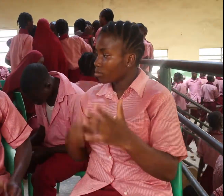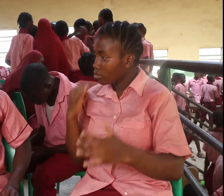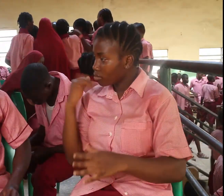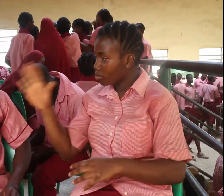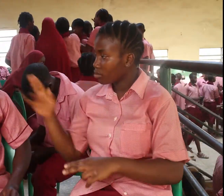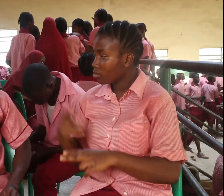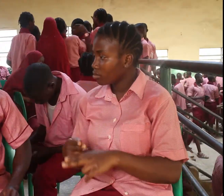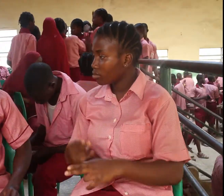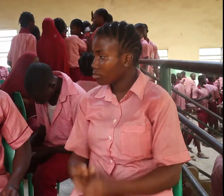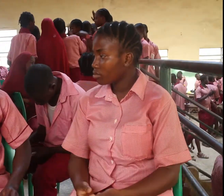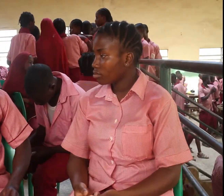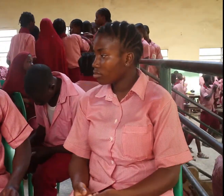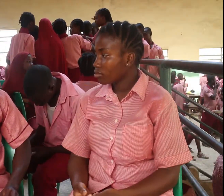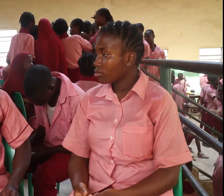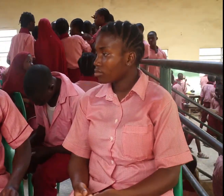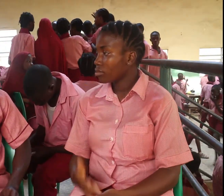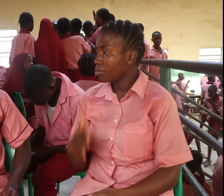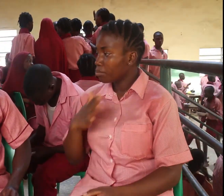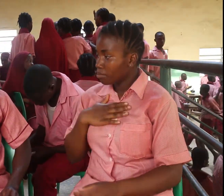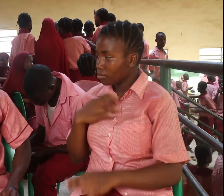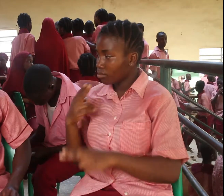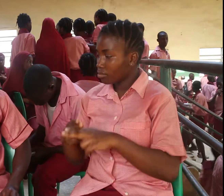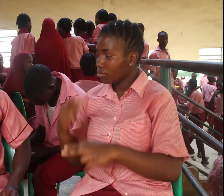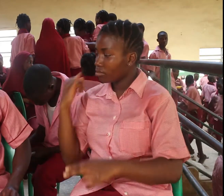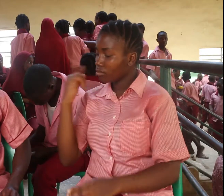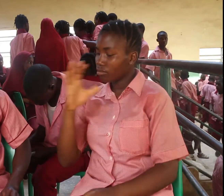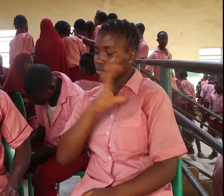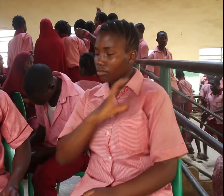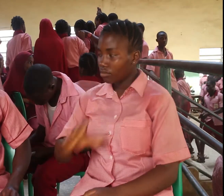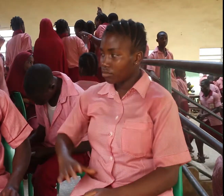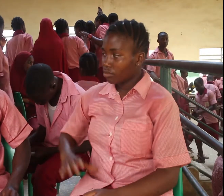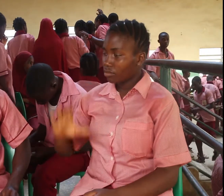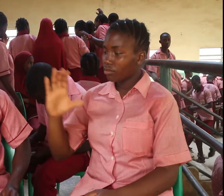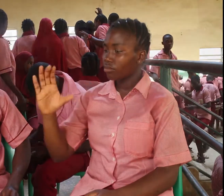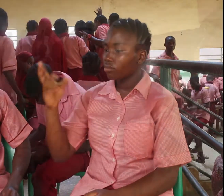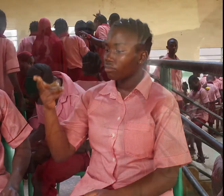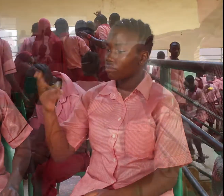the child begins to develop the signing system out